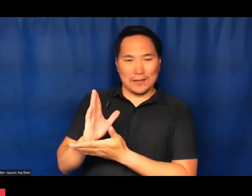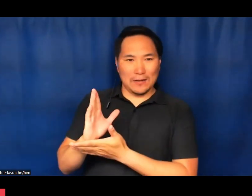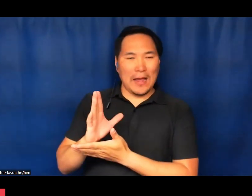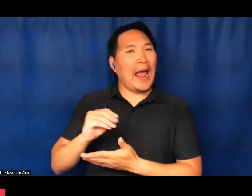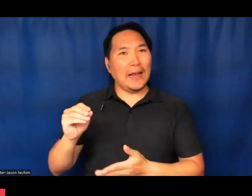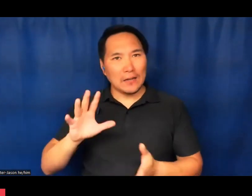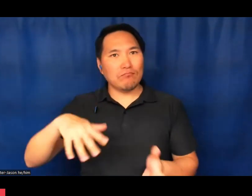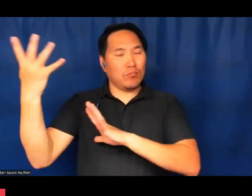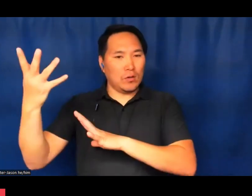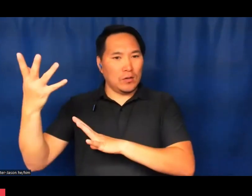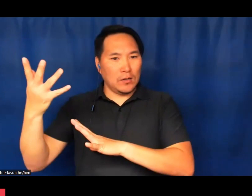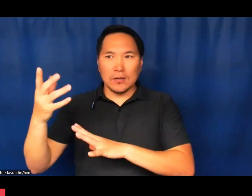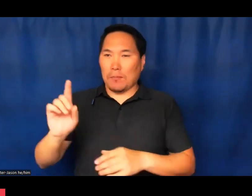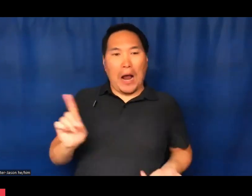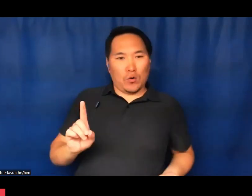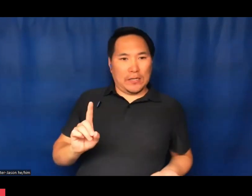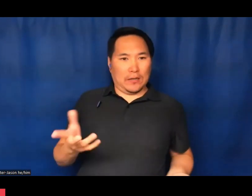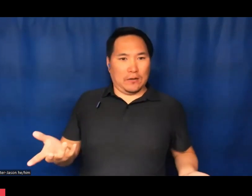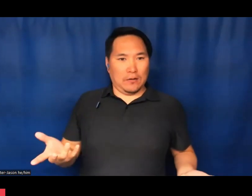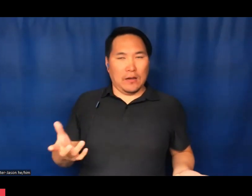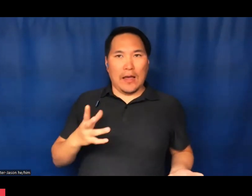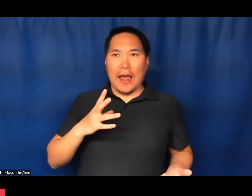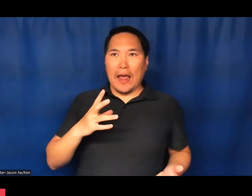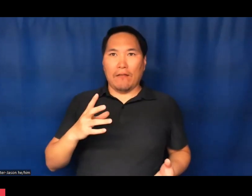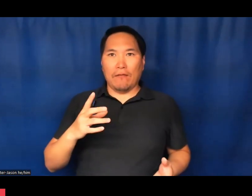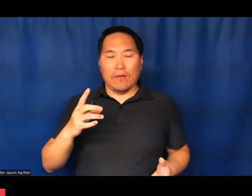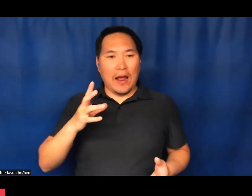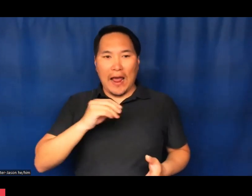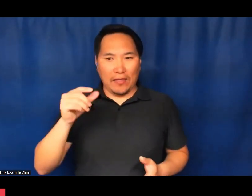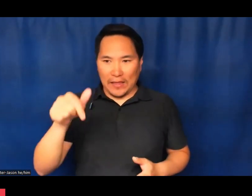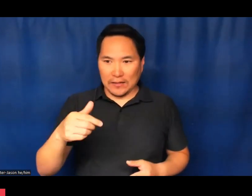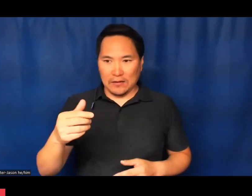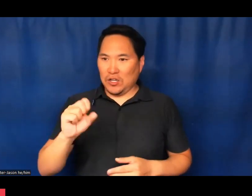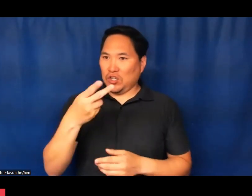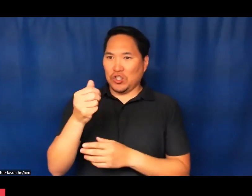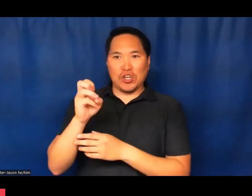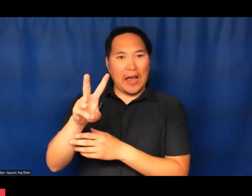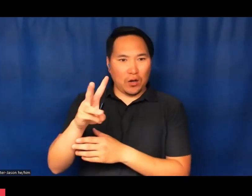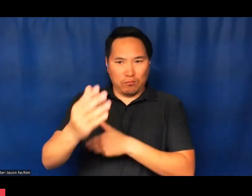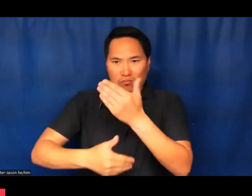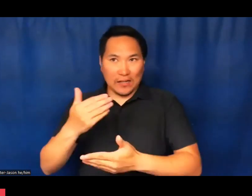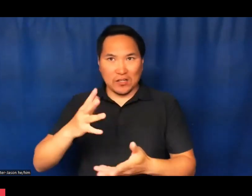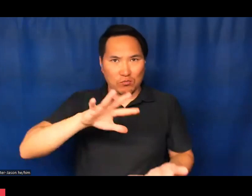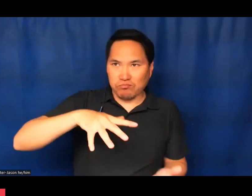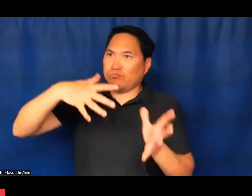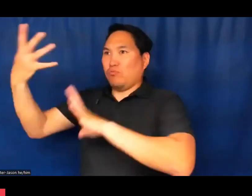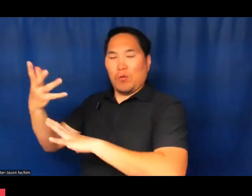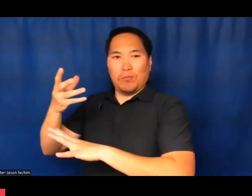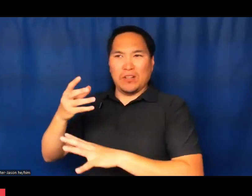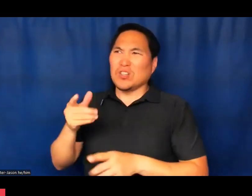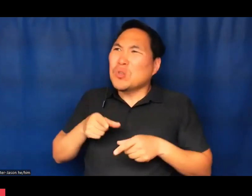of the Supreme Court in this manner of expedited manner to disrupt that decision voting year.